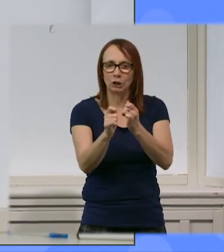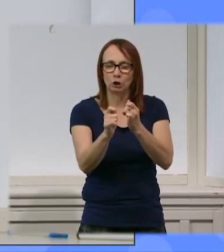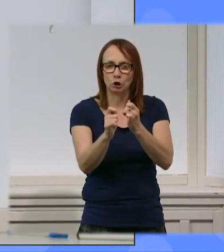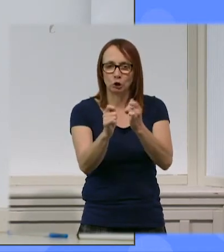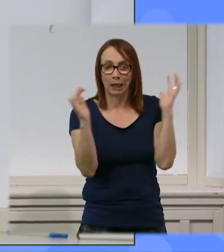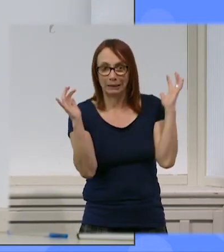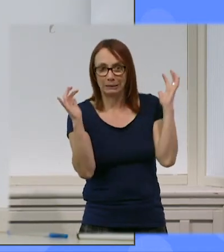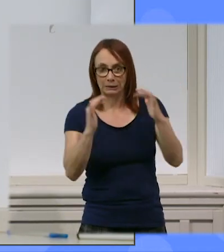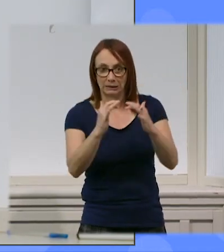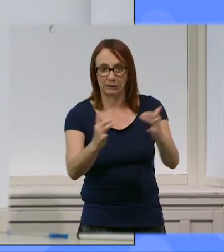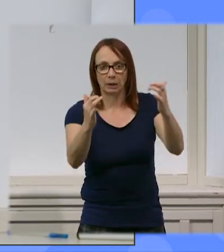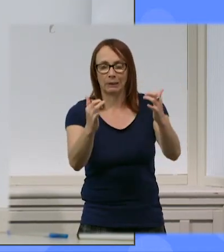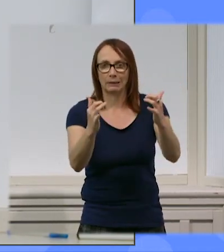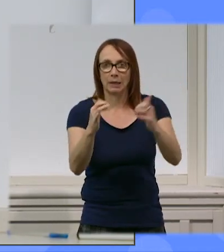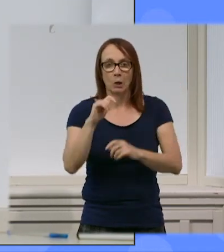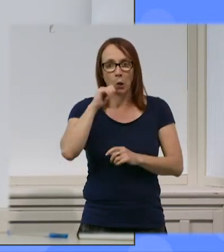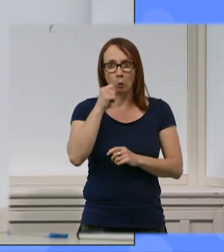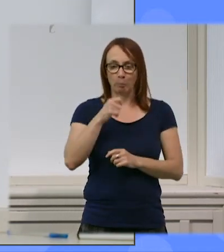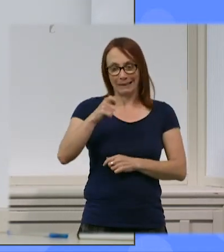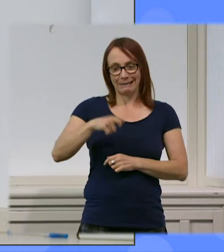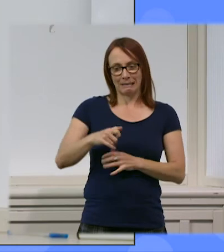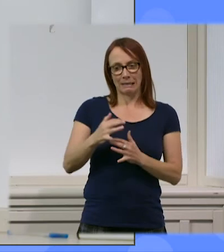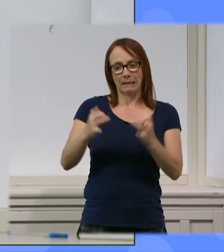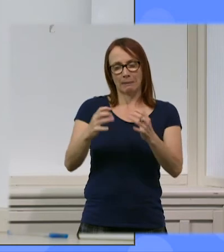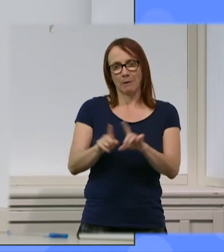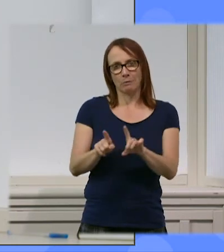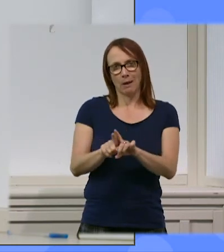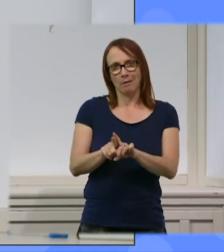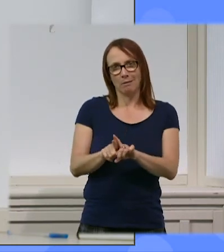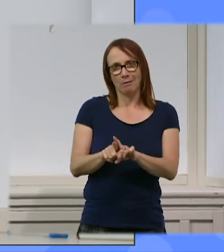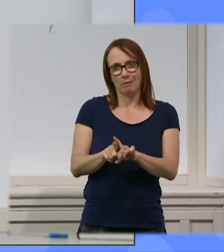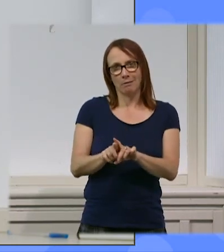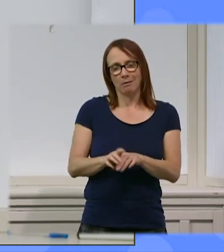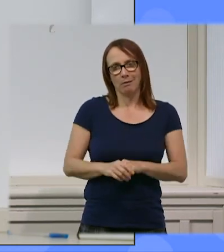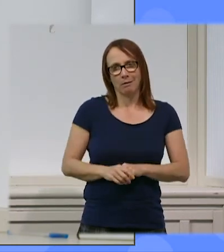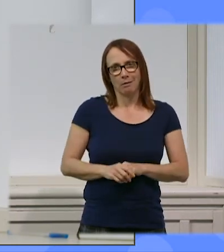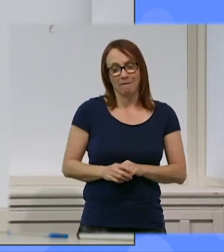change citizen's assembly and I think if the recommendations of our assembly and